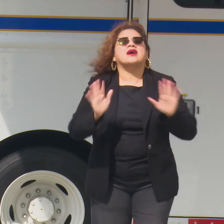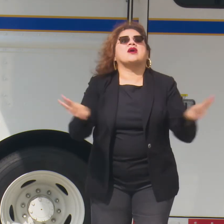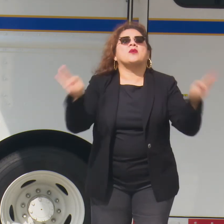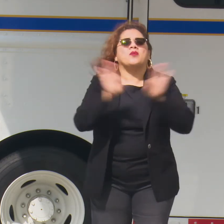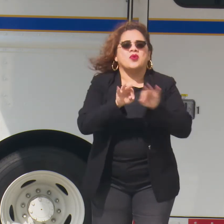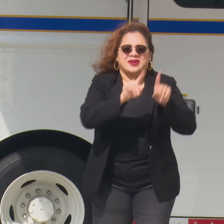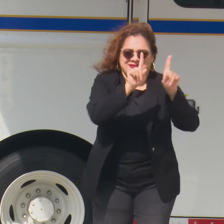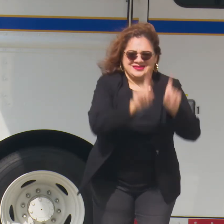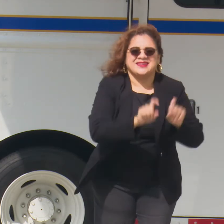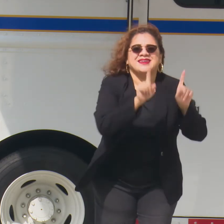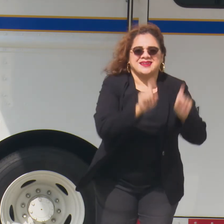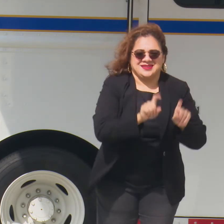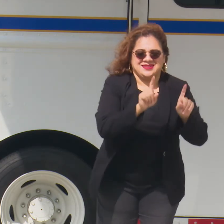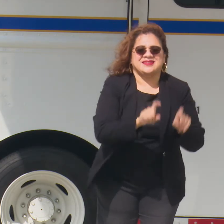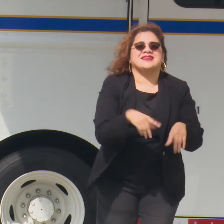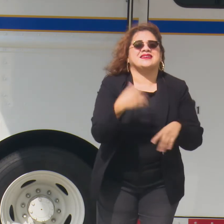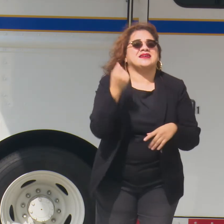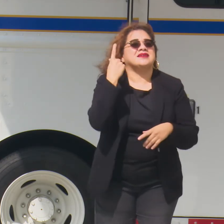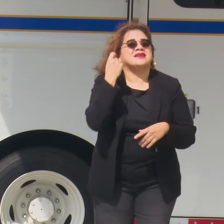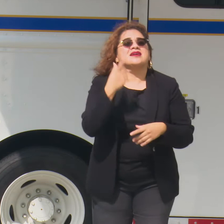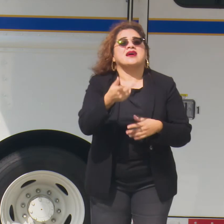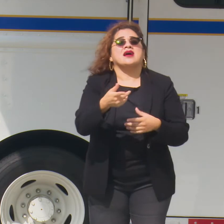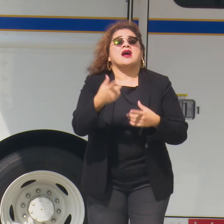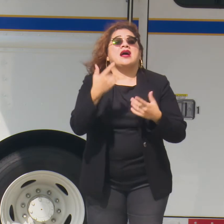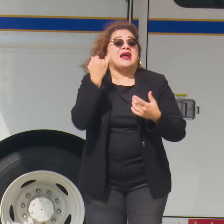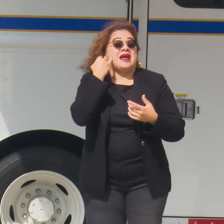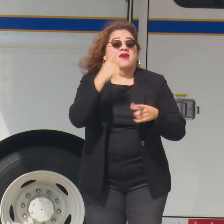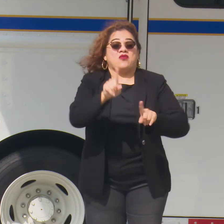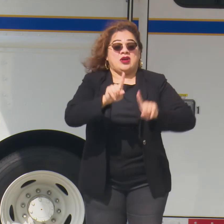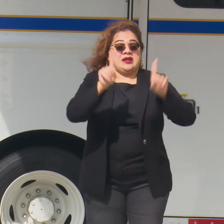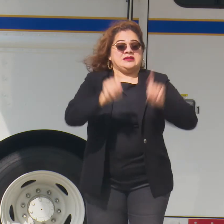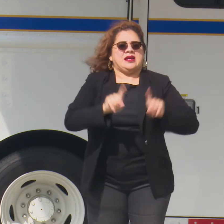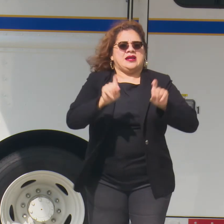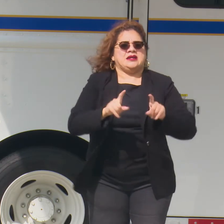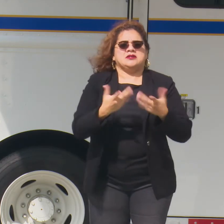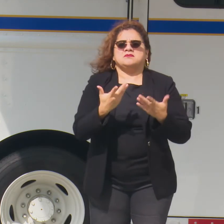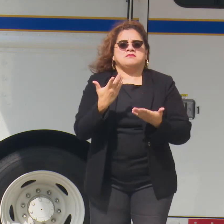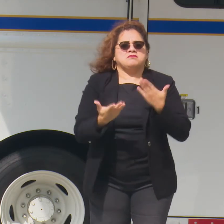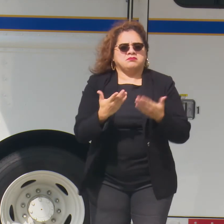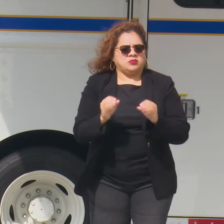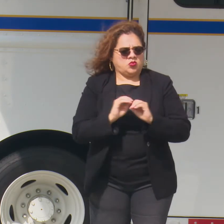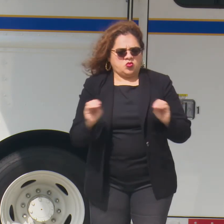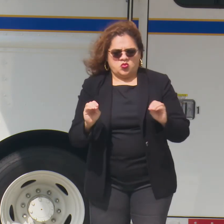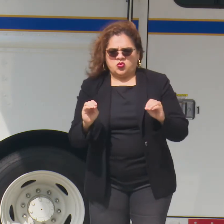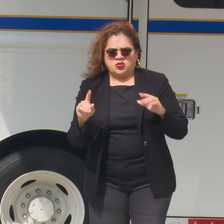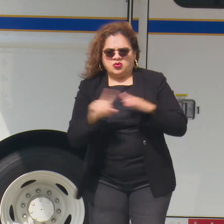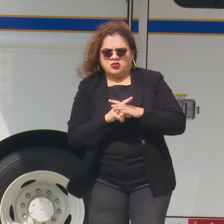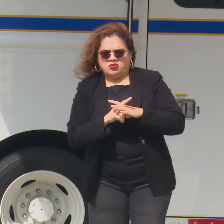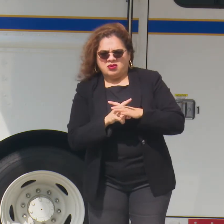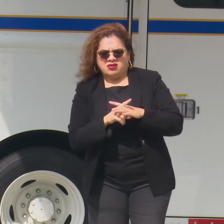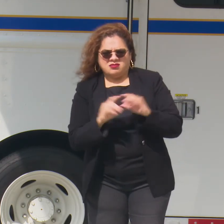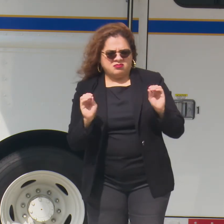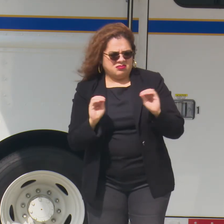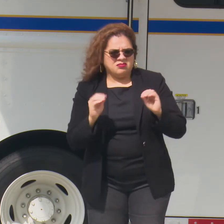likelihood that you're infected at the time that you get tested. The COVID-19 test is very good at detecting the virus.